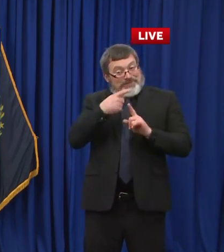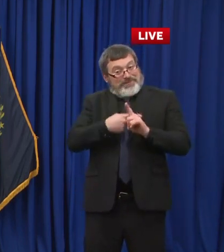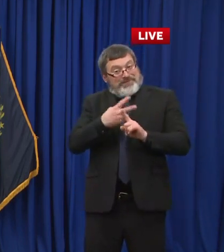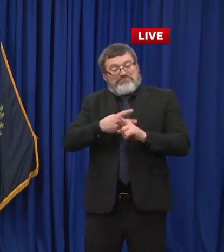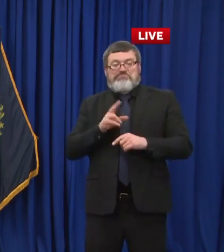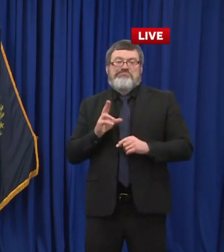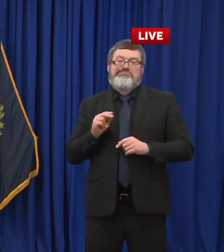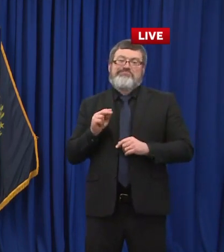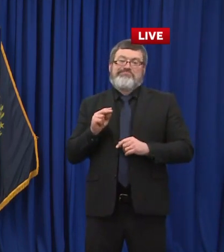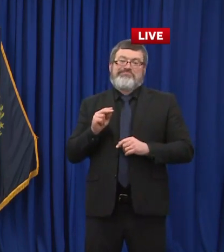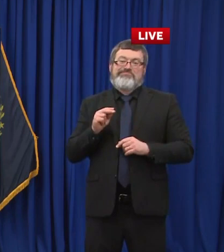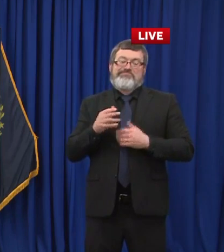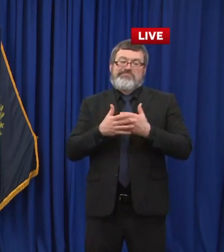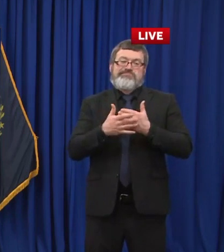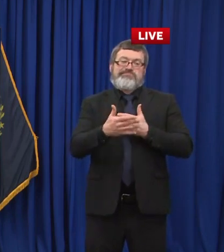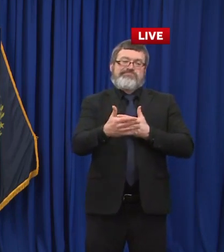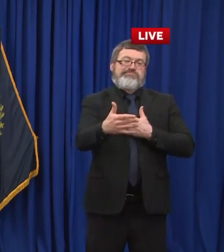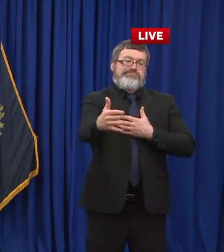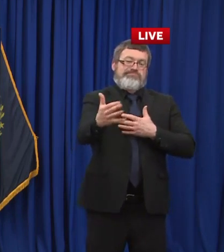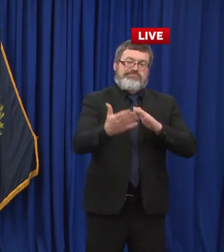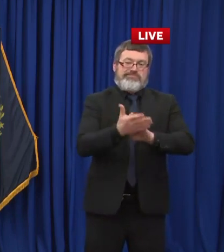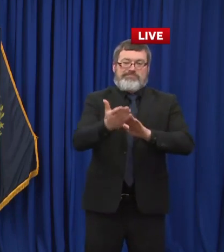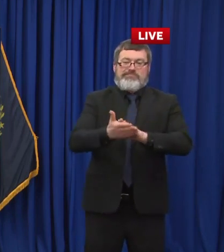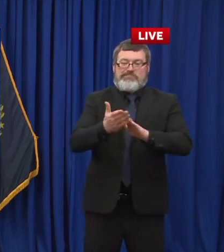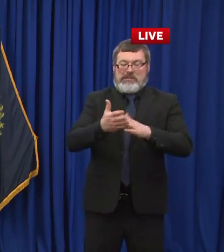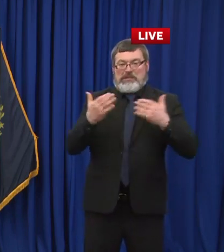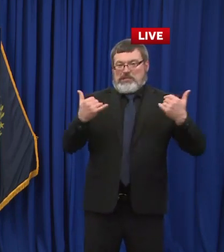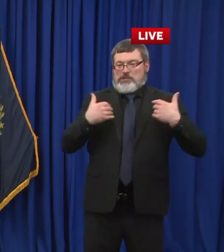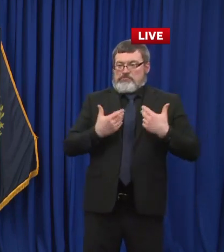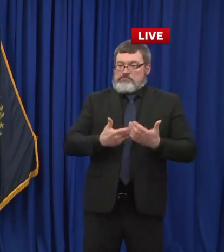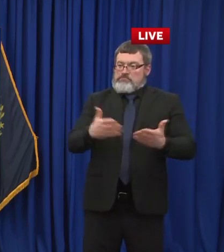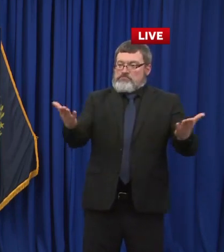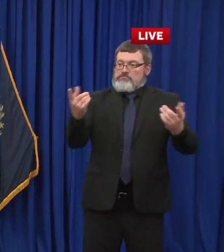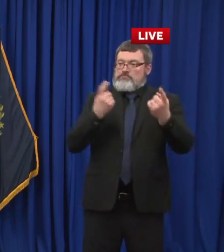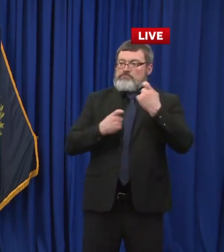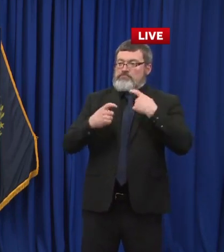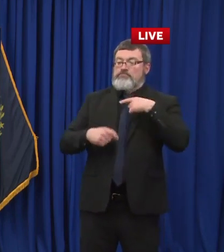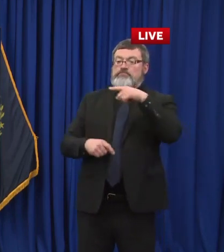WE STILL HAVE WAYS TO GO AND WANT TO MAKE SURE WE HAVE THE TOOLS AVAILABLE.